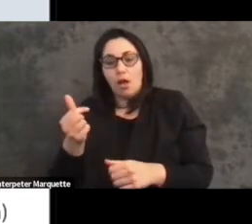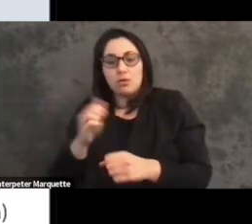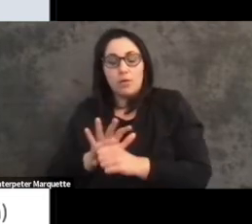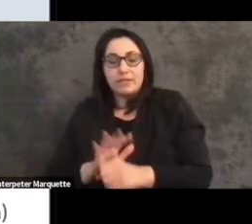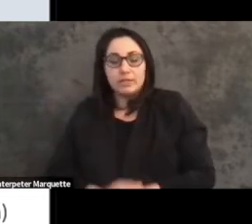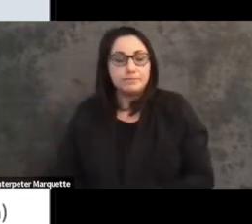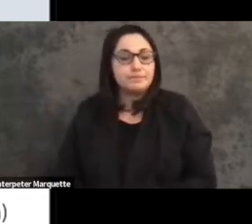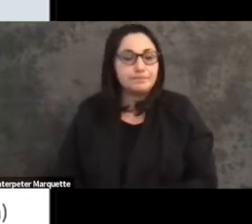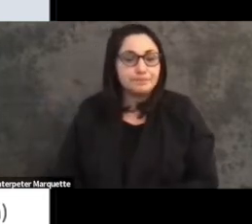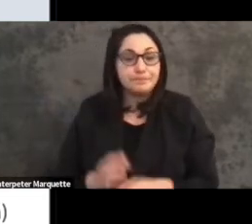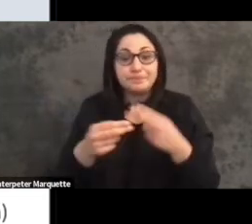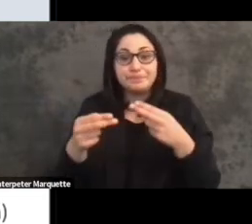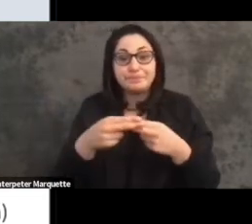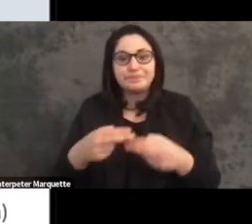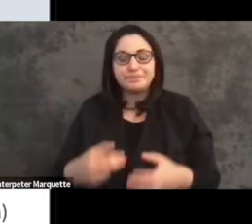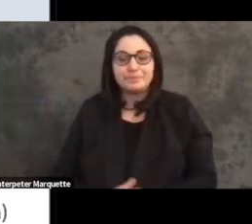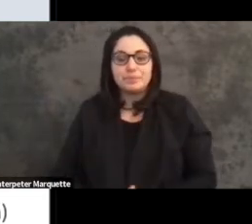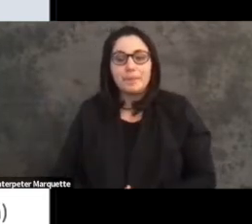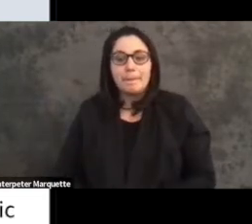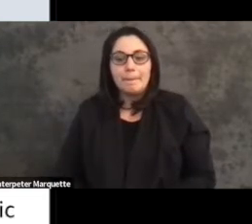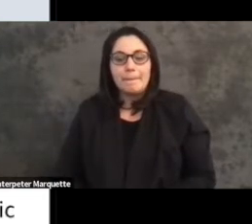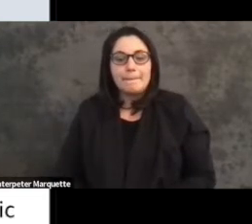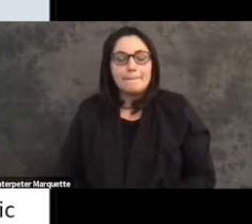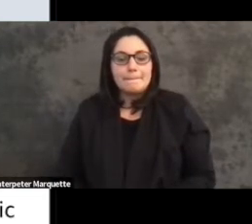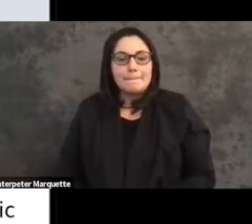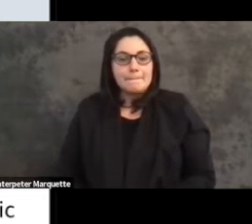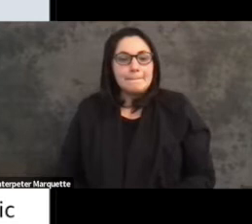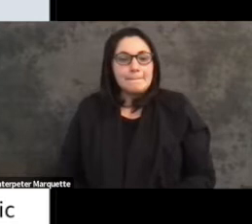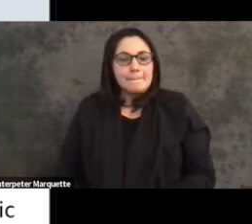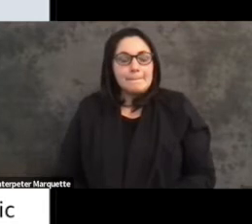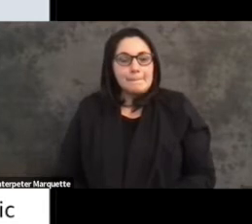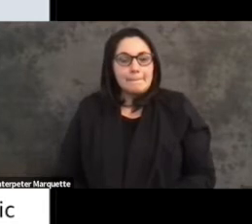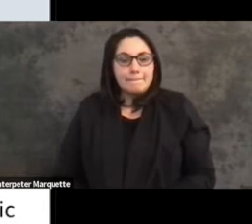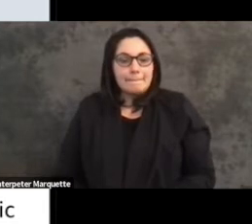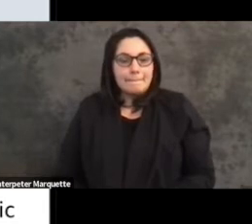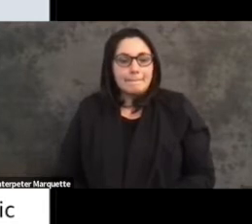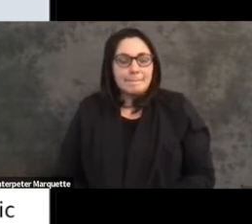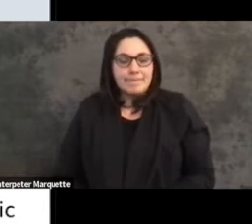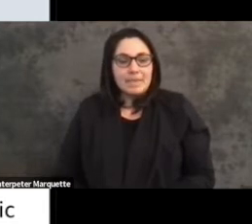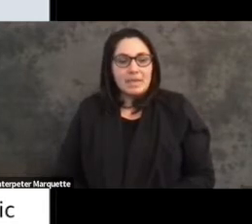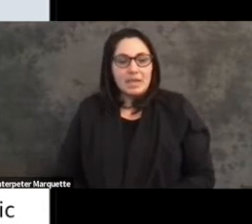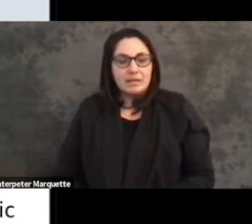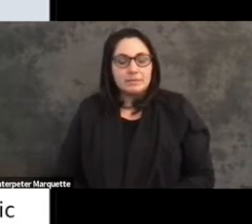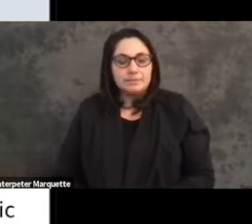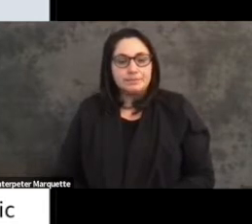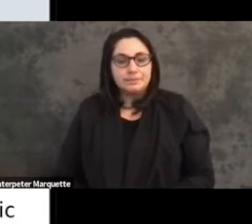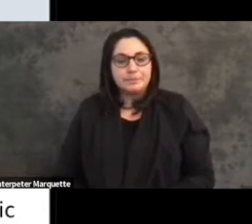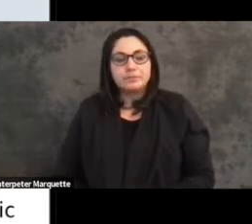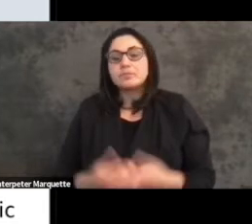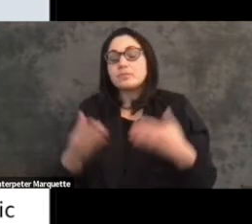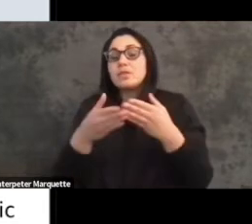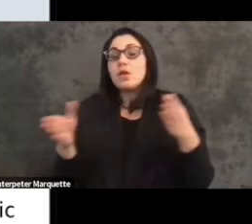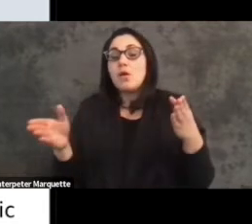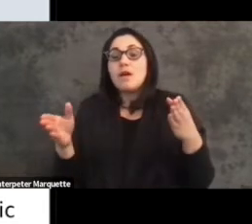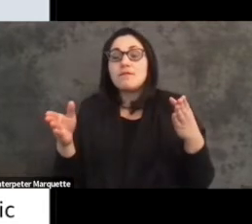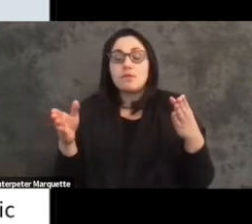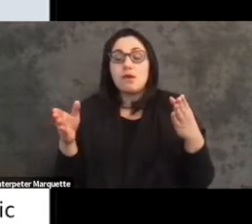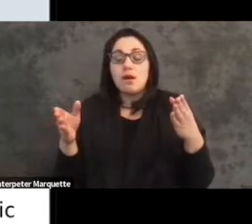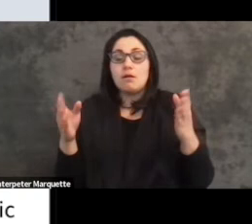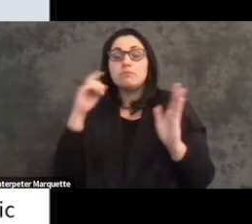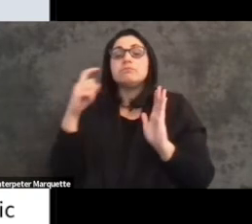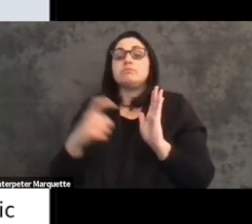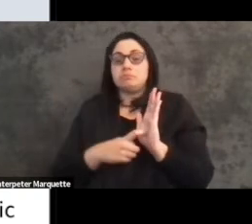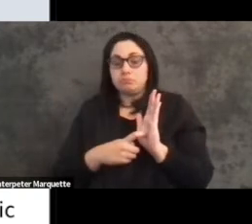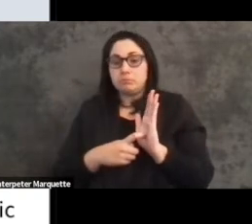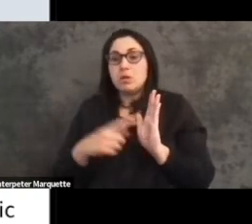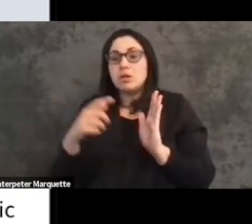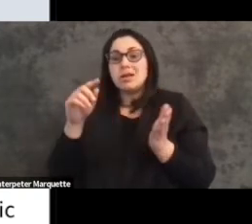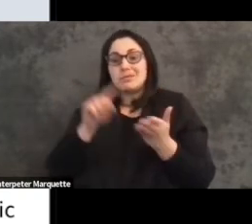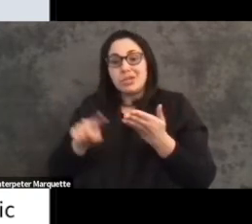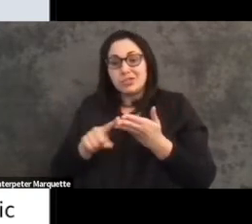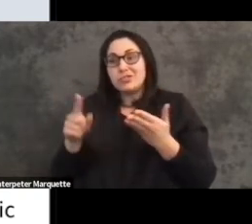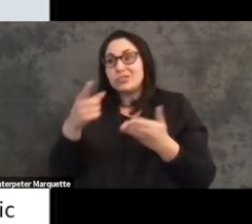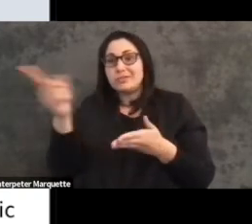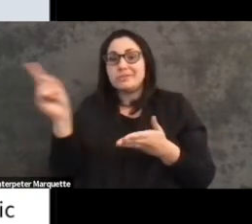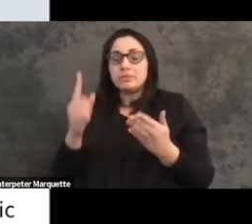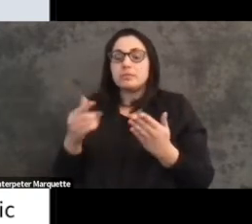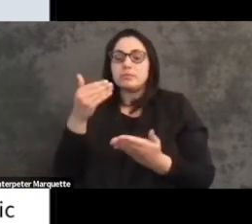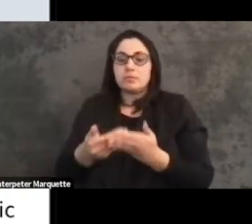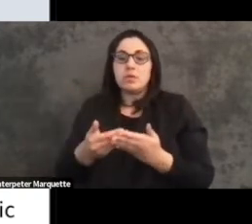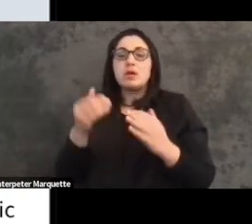to those who have Long COVID for that amount of time or more. Next slide please. Overall,